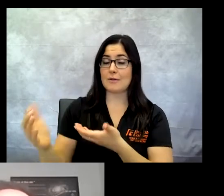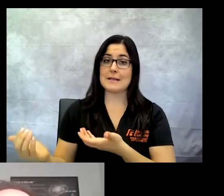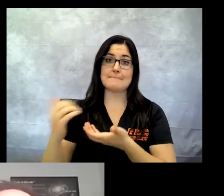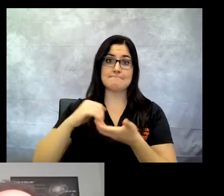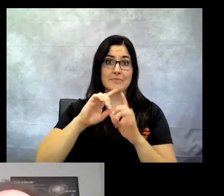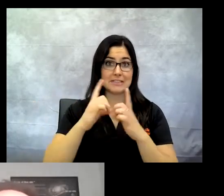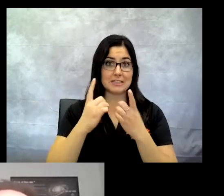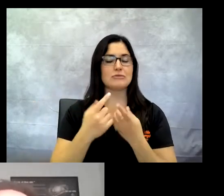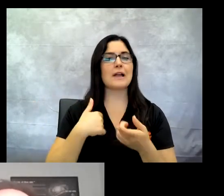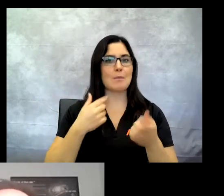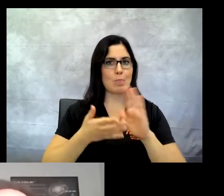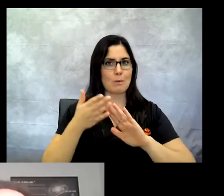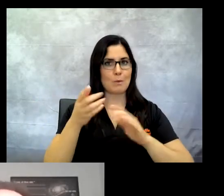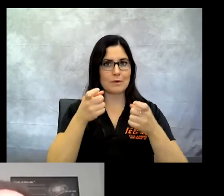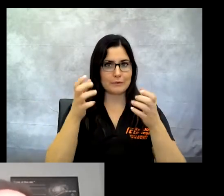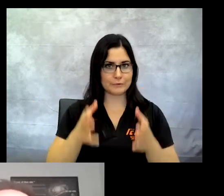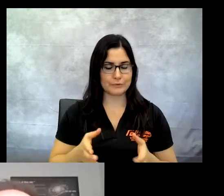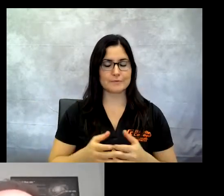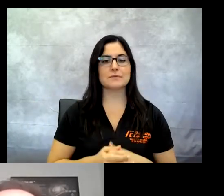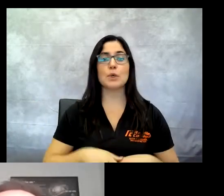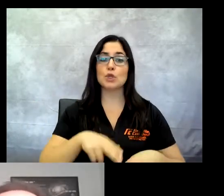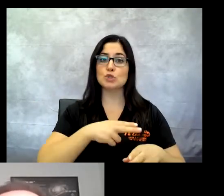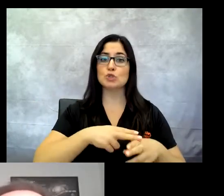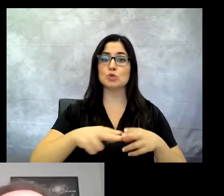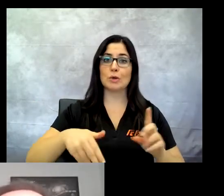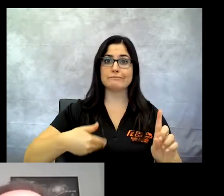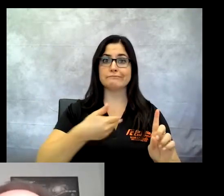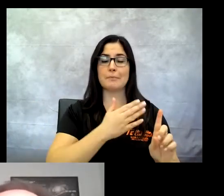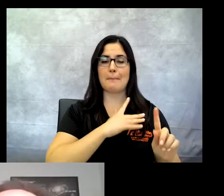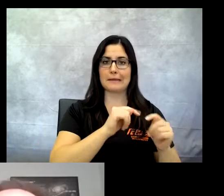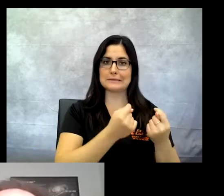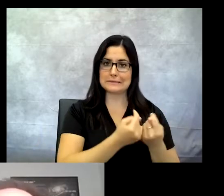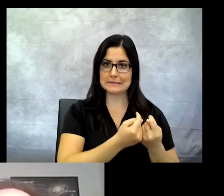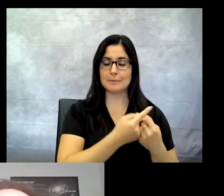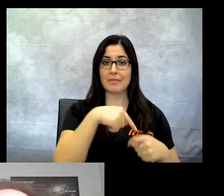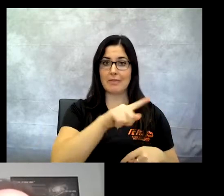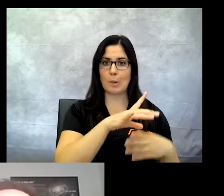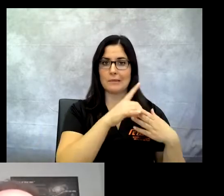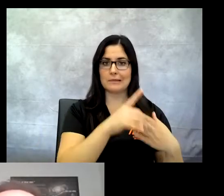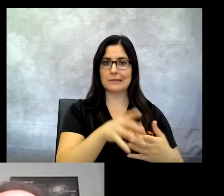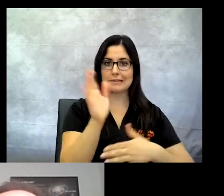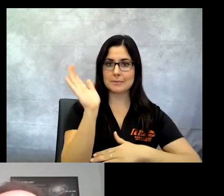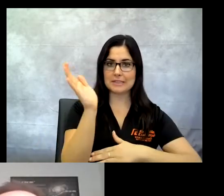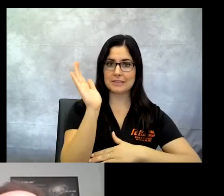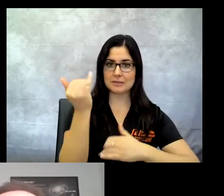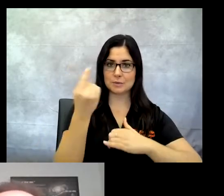I'd like to just very quickly introduce my team who is going to be leading this presentation today with us.